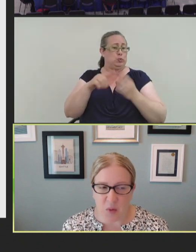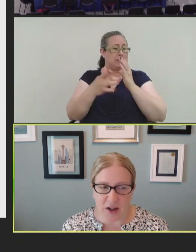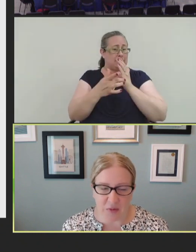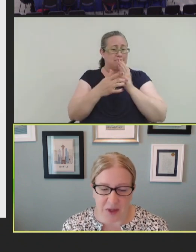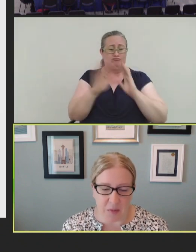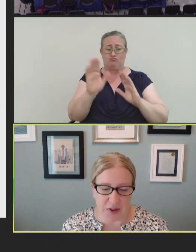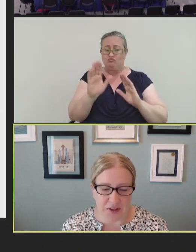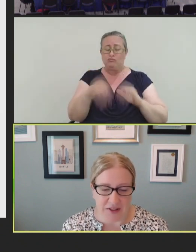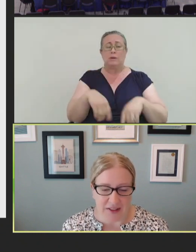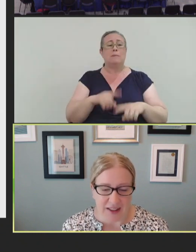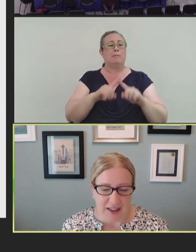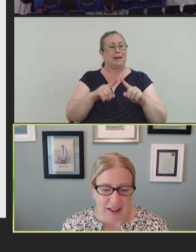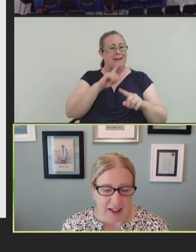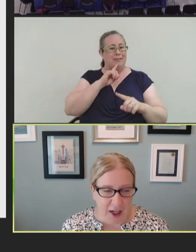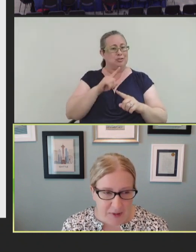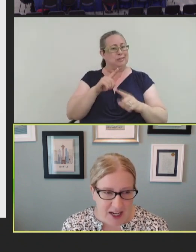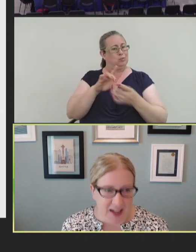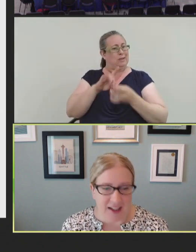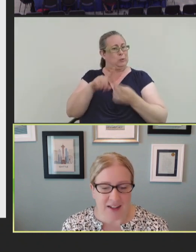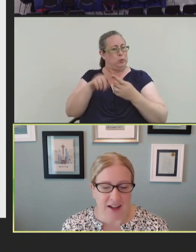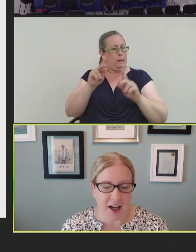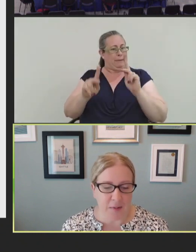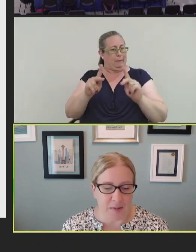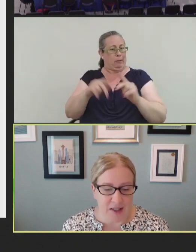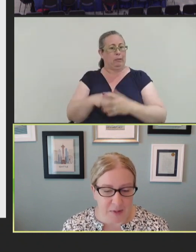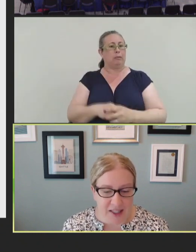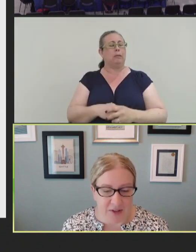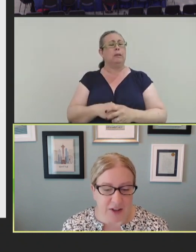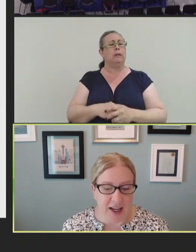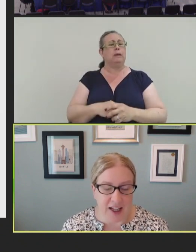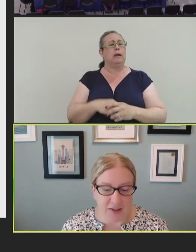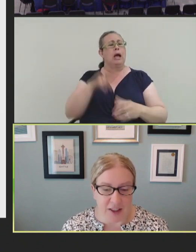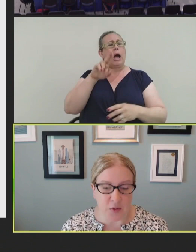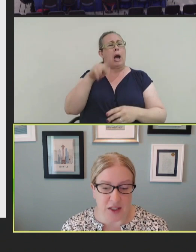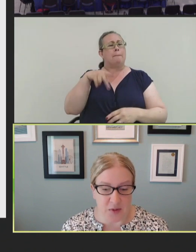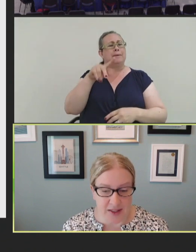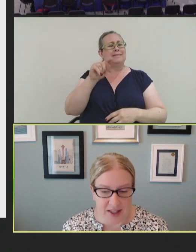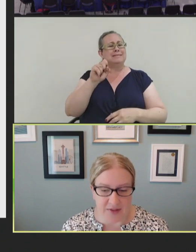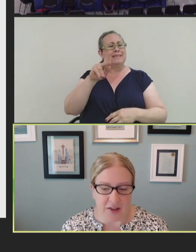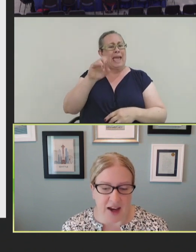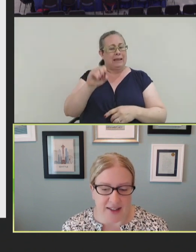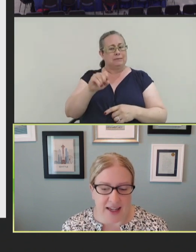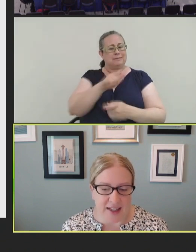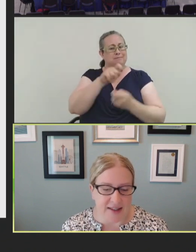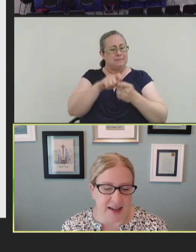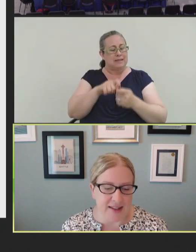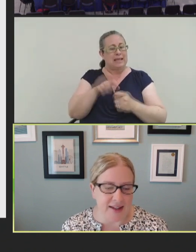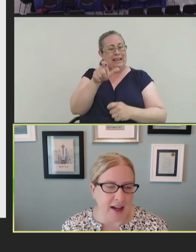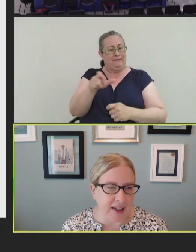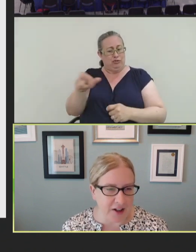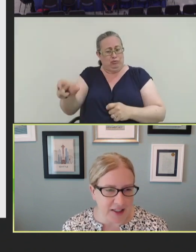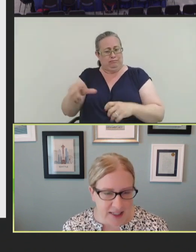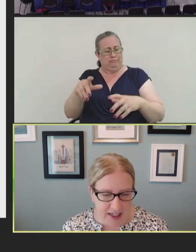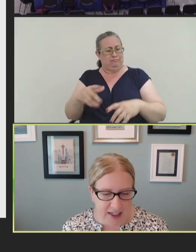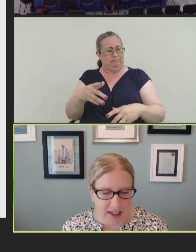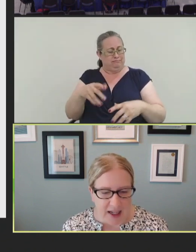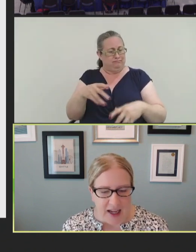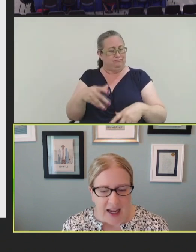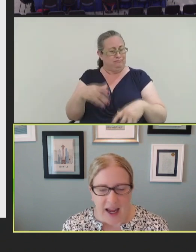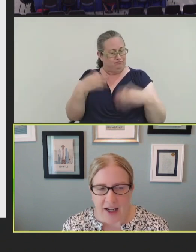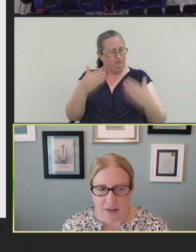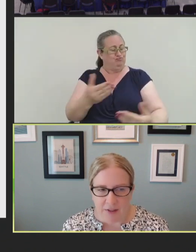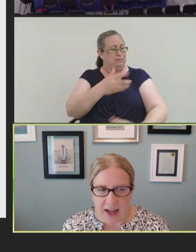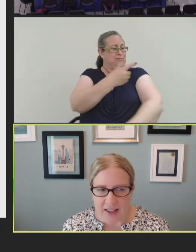one of people. Uptake, specifically individuals receiving vaccines is not guaranteed. And in fact,